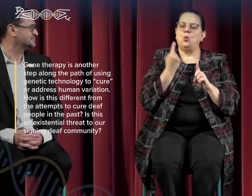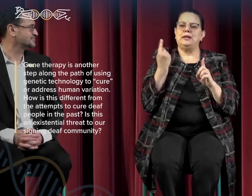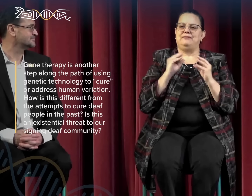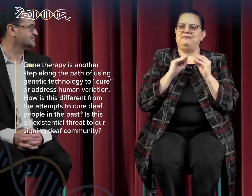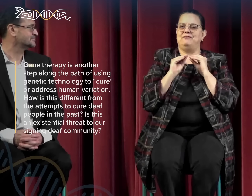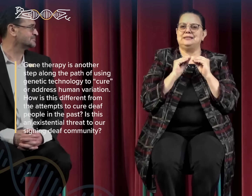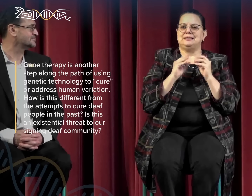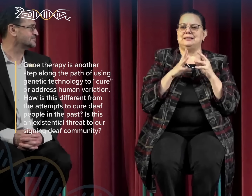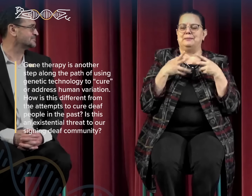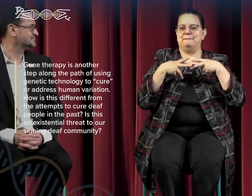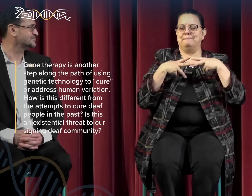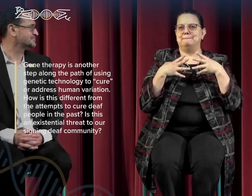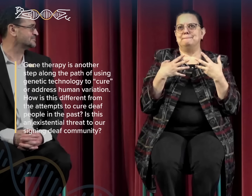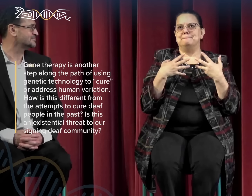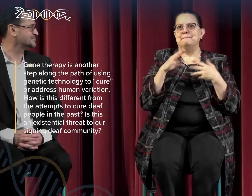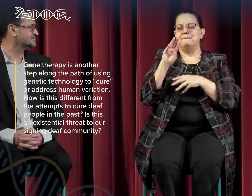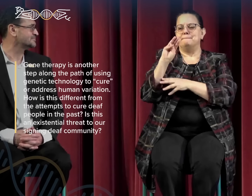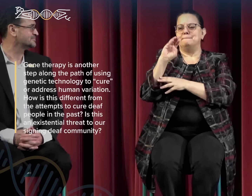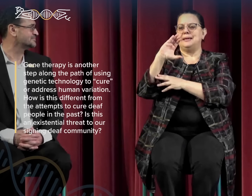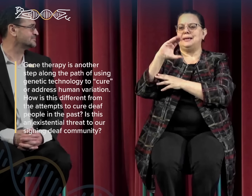will have more significant impacts.